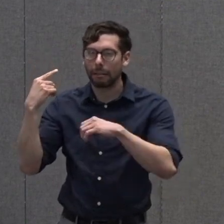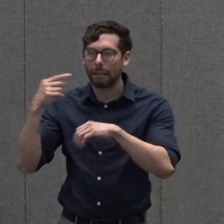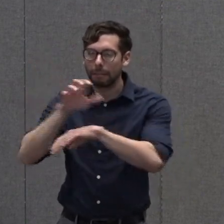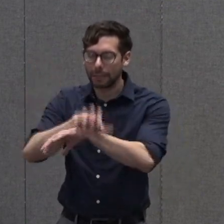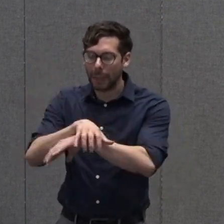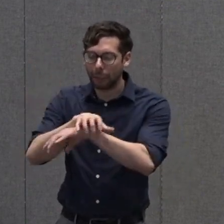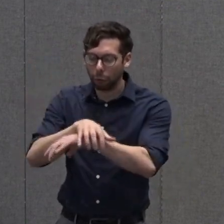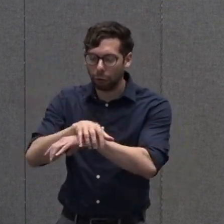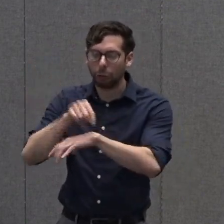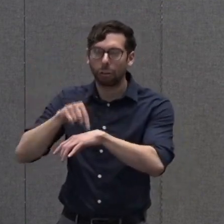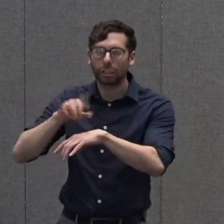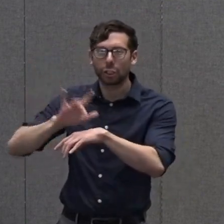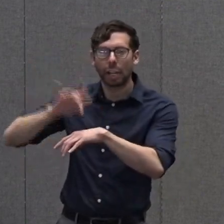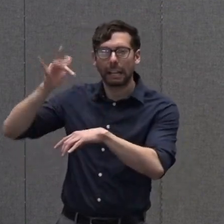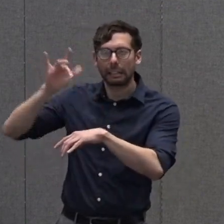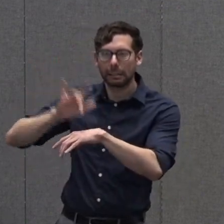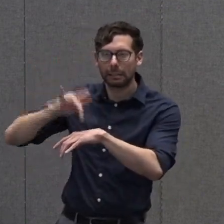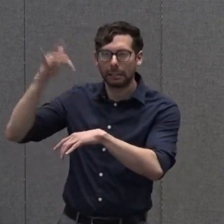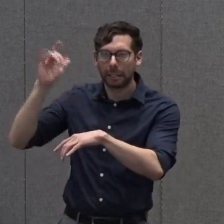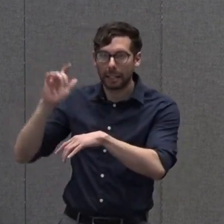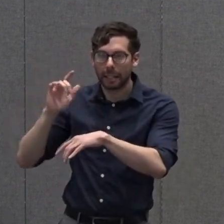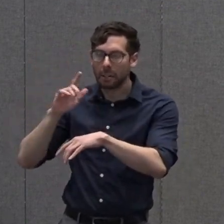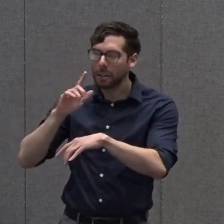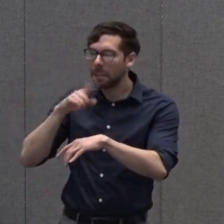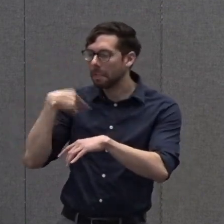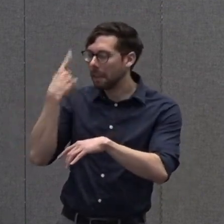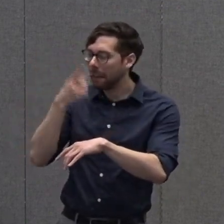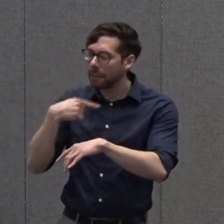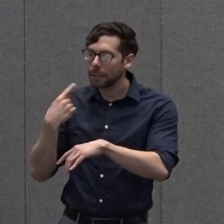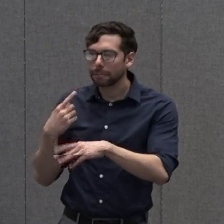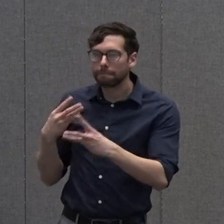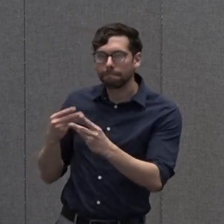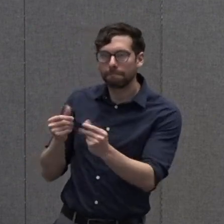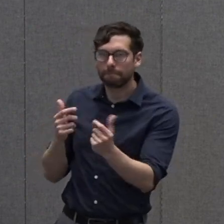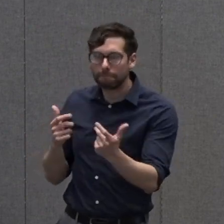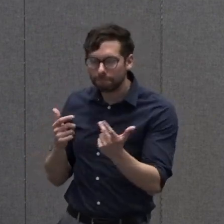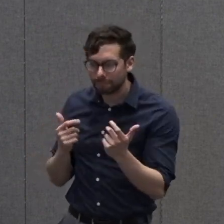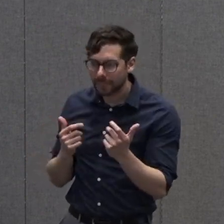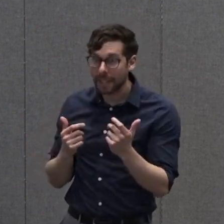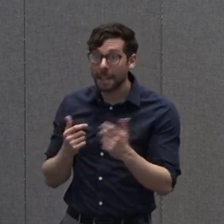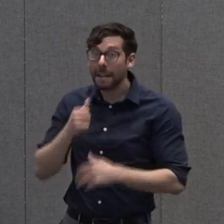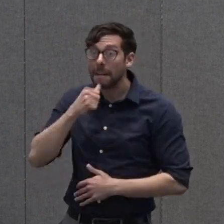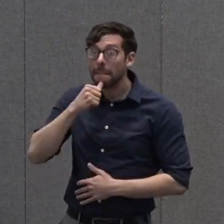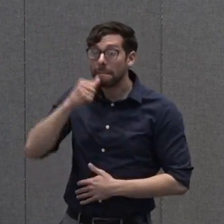I think they have an elegant look. The males are half the size, and they're brown,